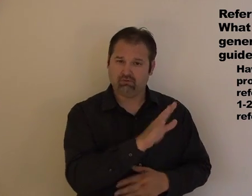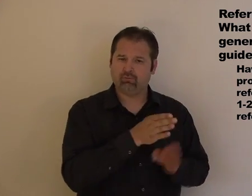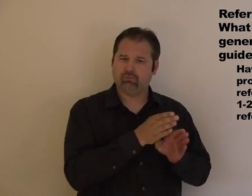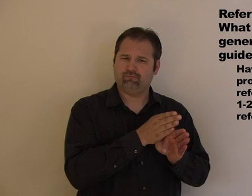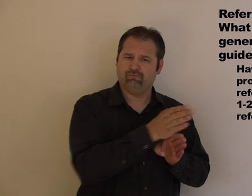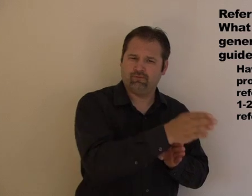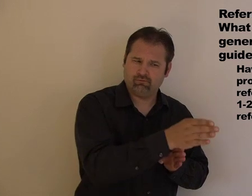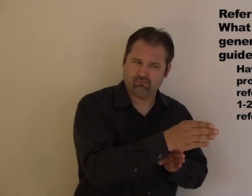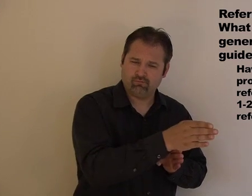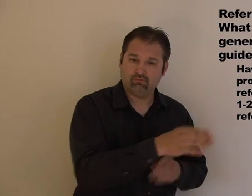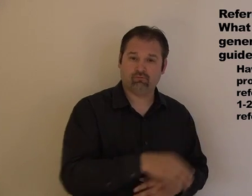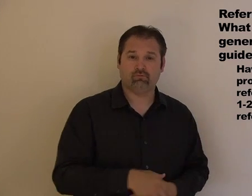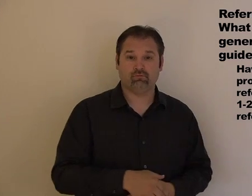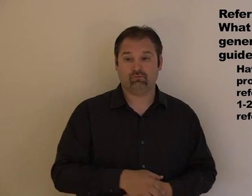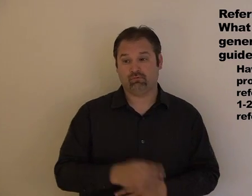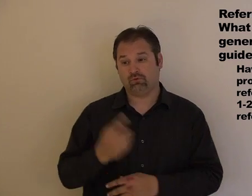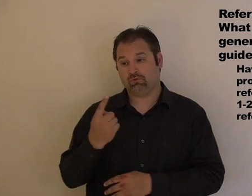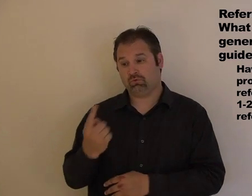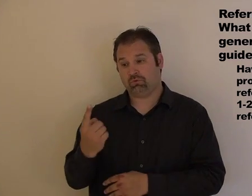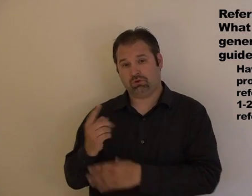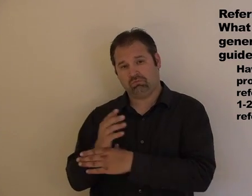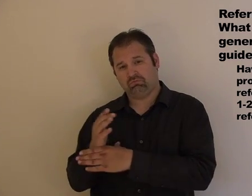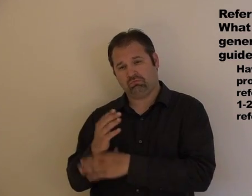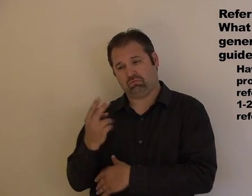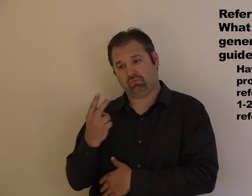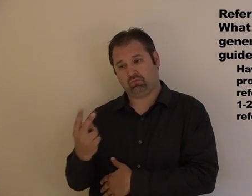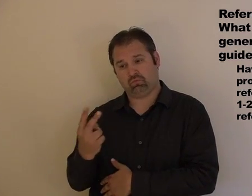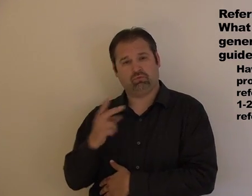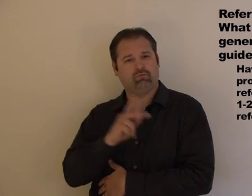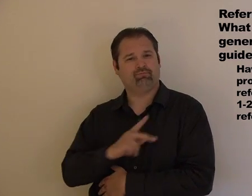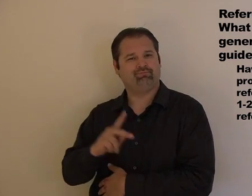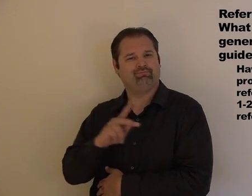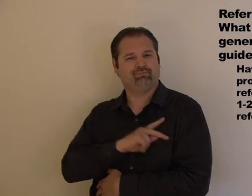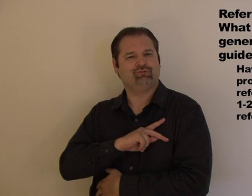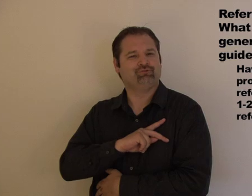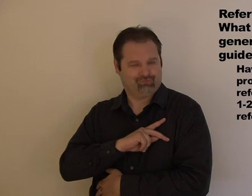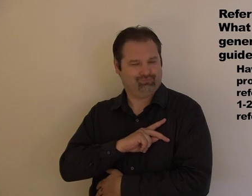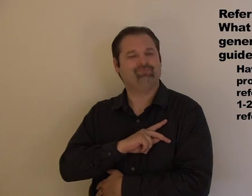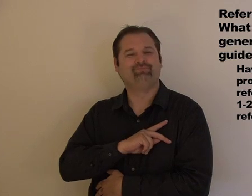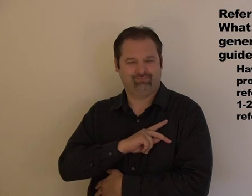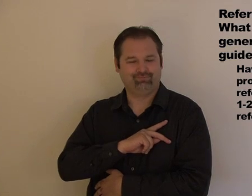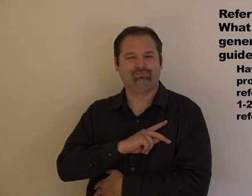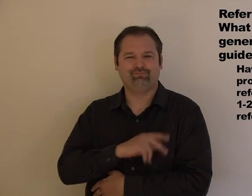Professional references are people who can provide information about your past job